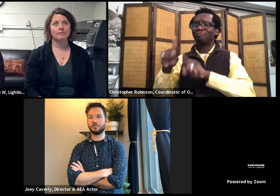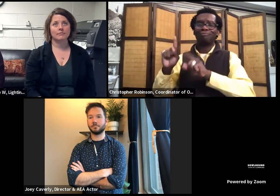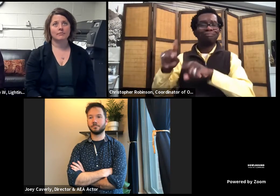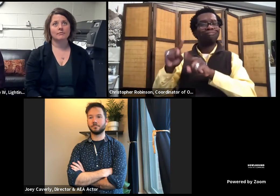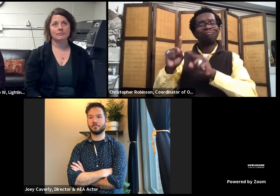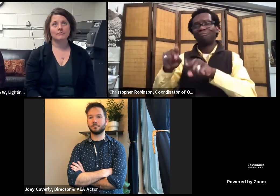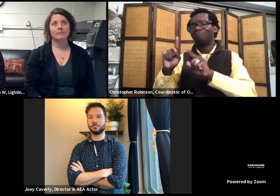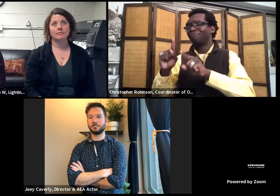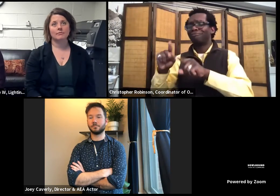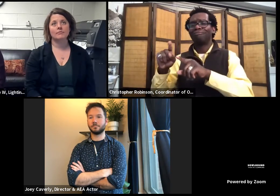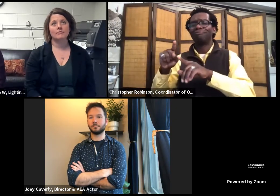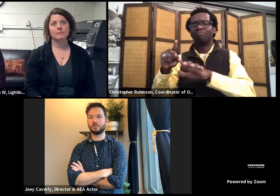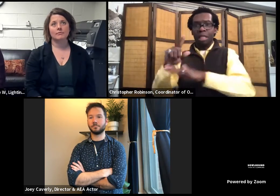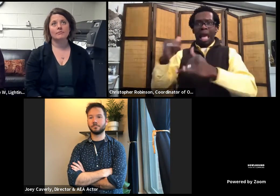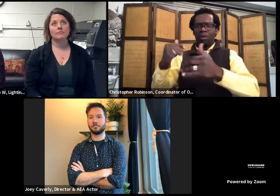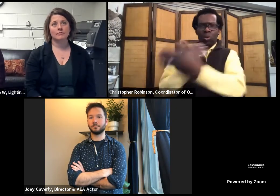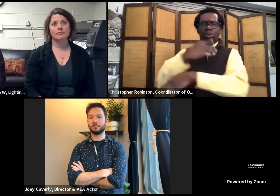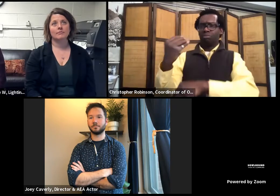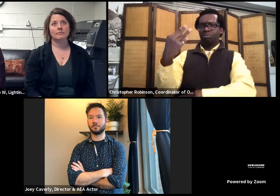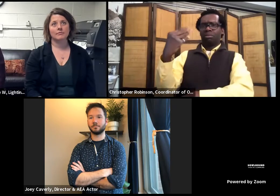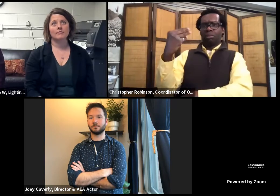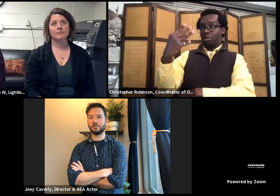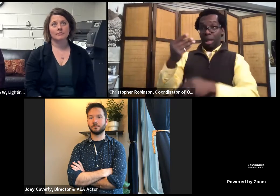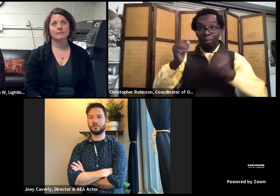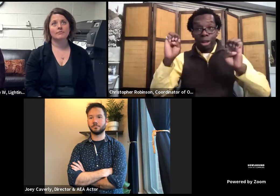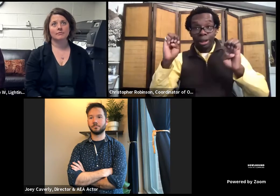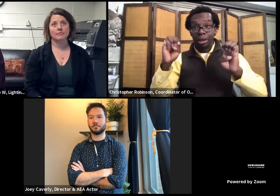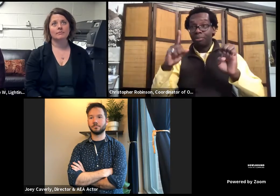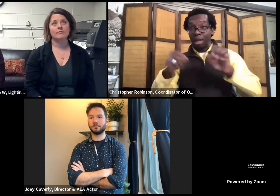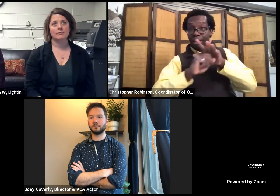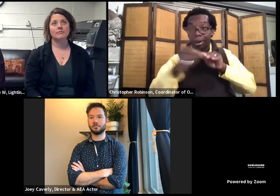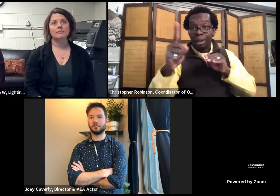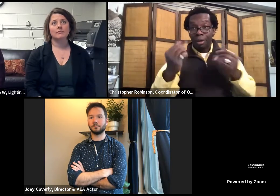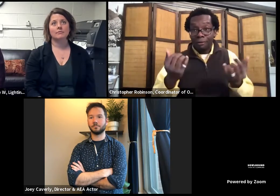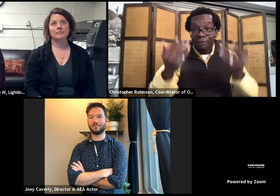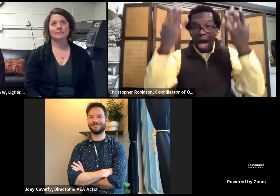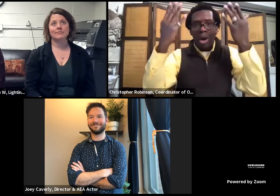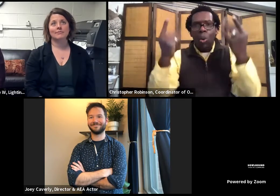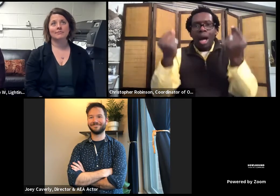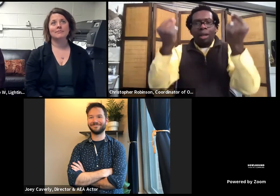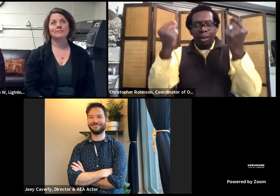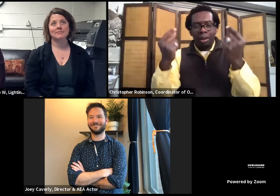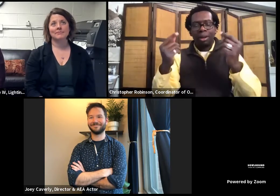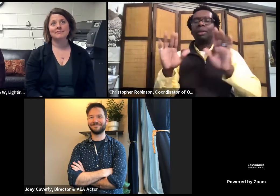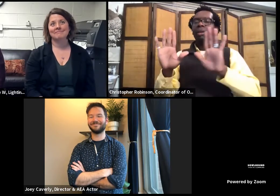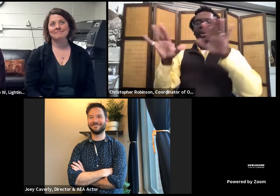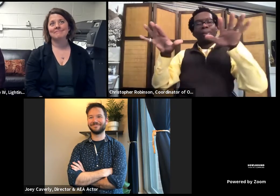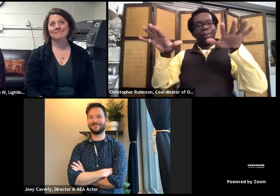different rehearsals, so many different processes, and they've never seen they before, and they might think it's an emergency, might be confused about suddenly